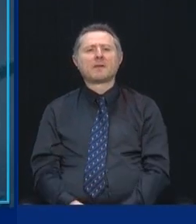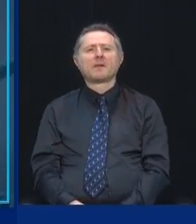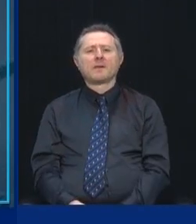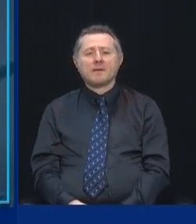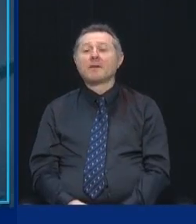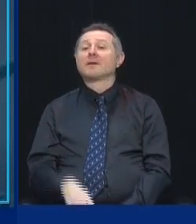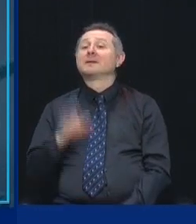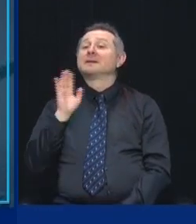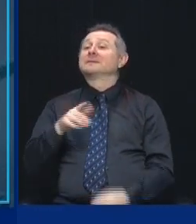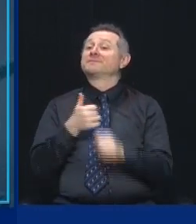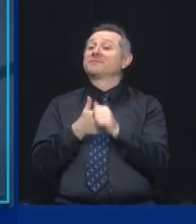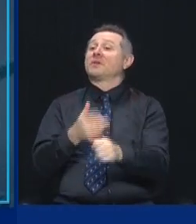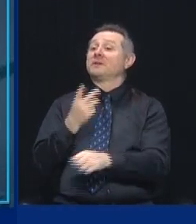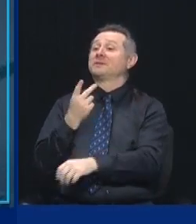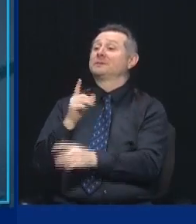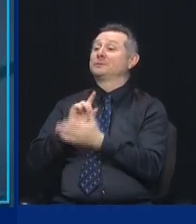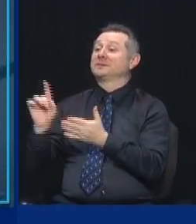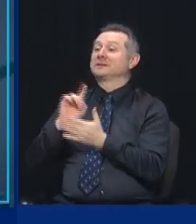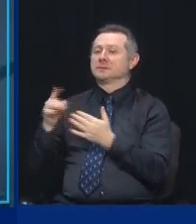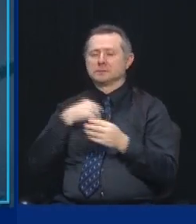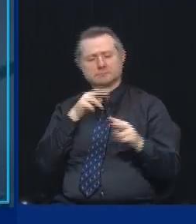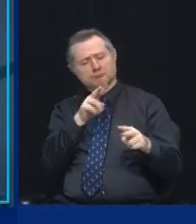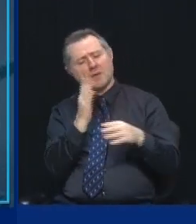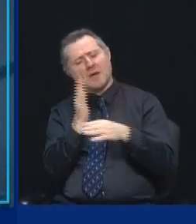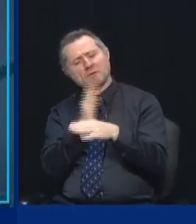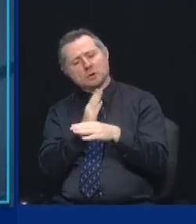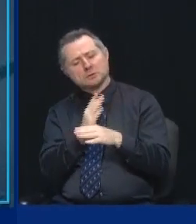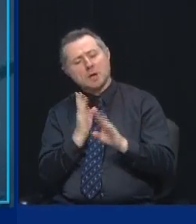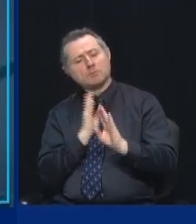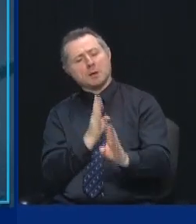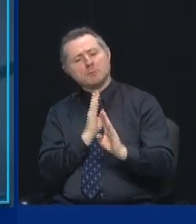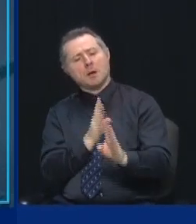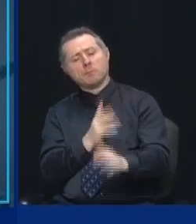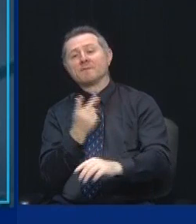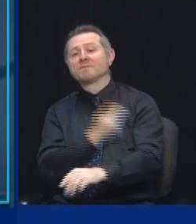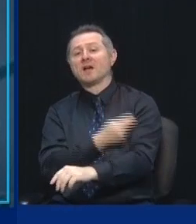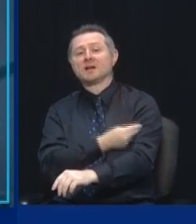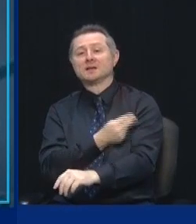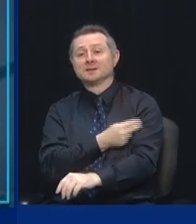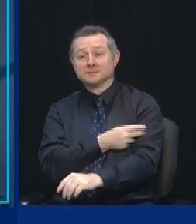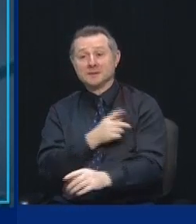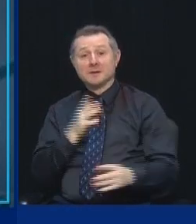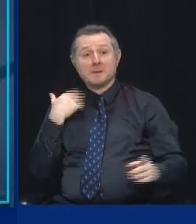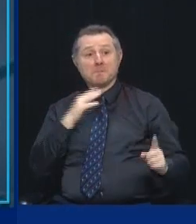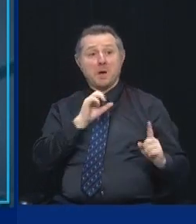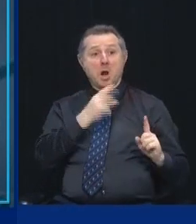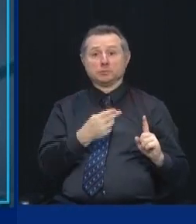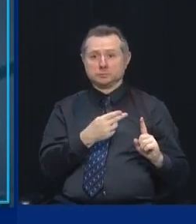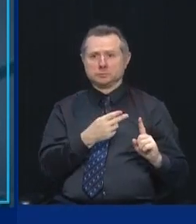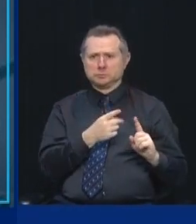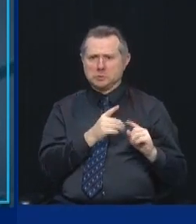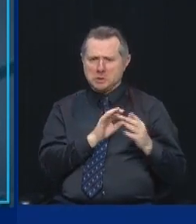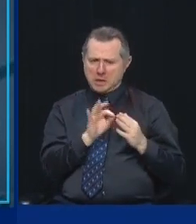VACCINATIONS. AND THE VACCINATIONS ARE KEY. THIS IS THE VACCINATION RATE BY WEEK.